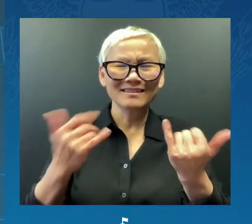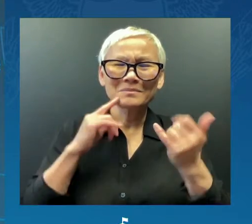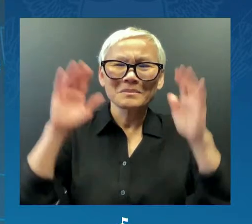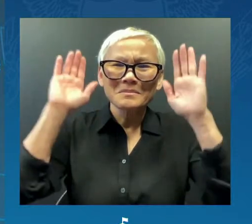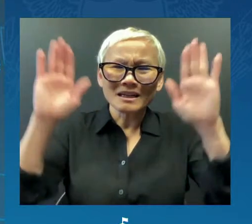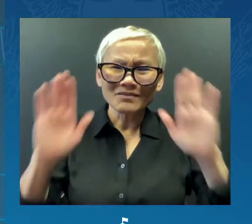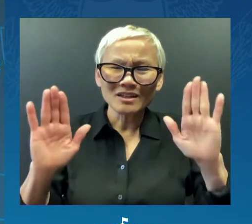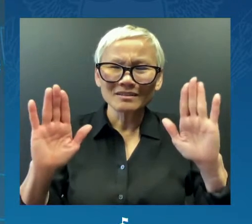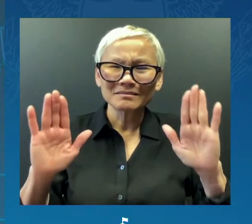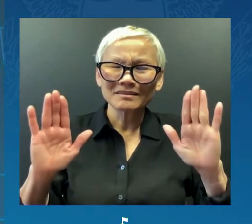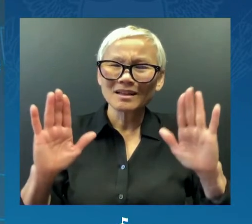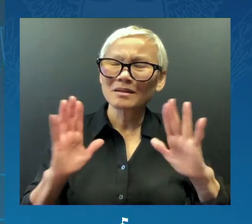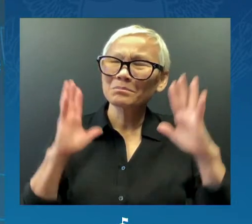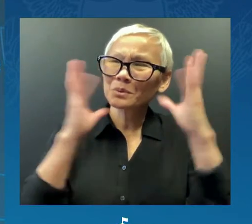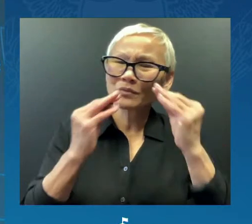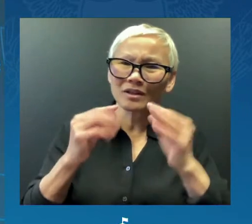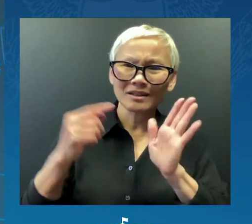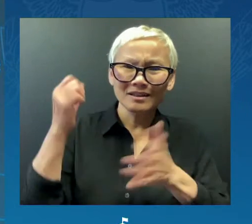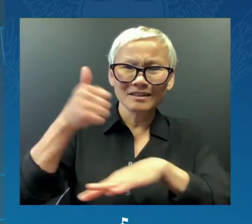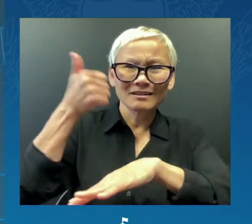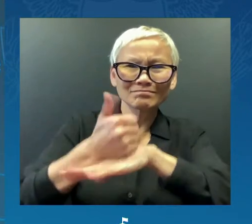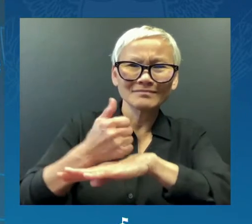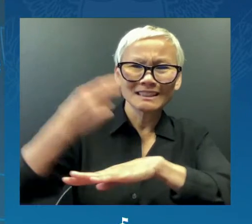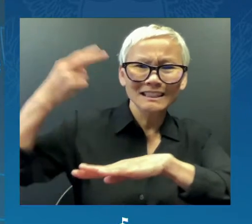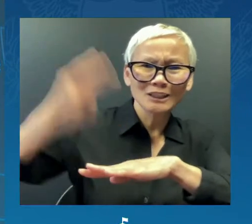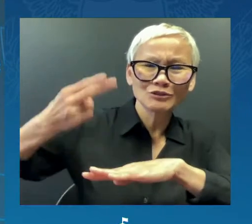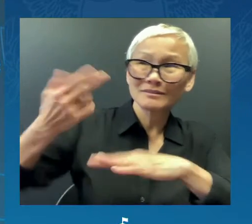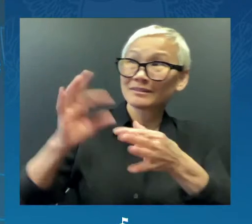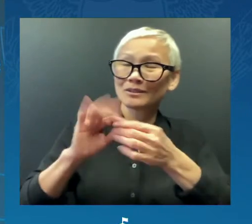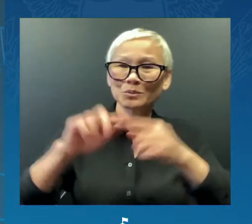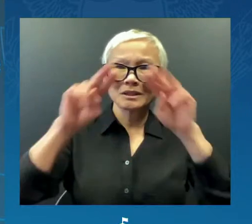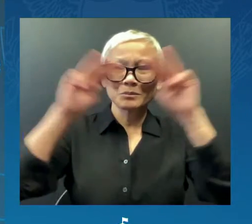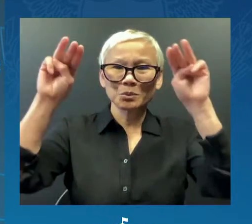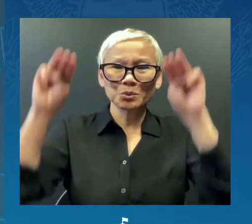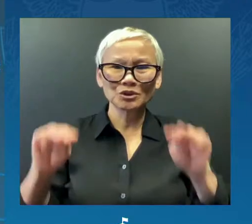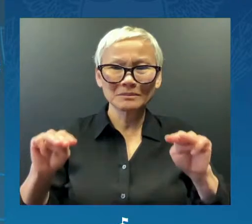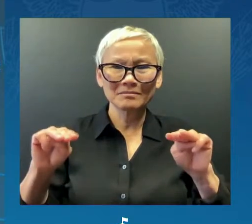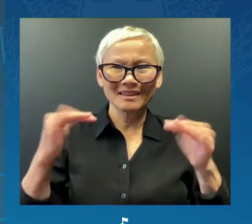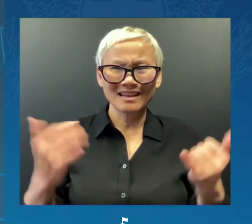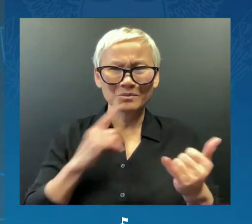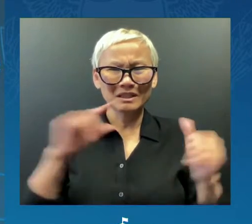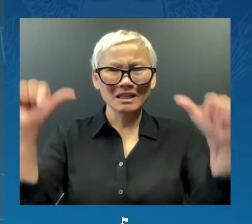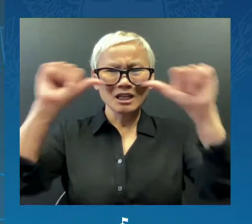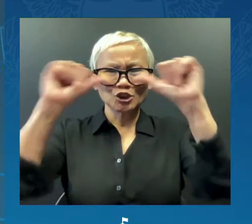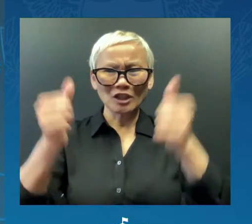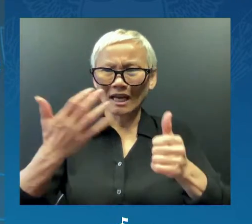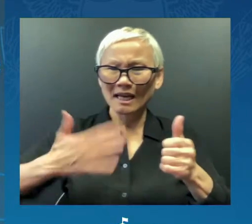The shape of this building is inspired by Yoruba art from West Africa.